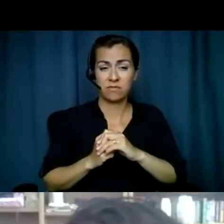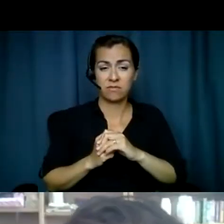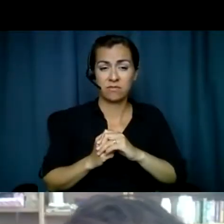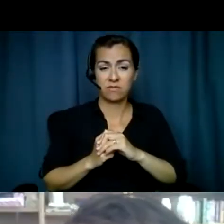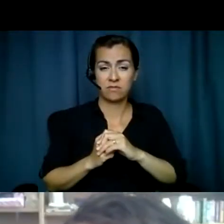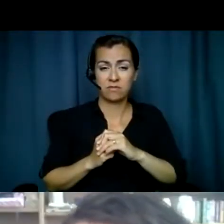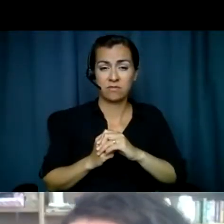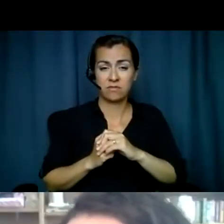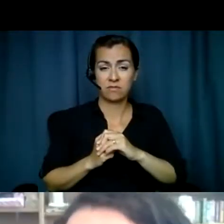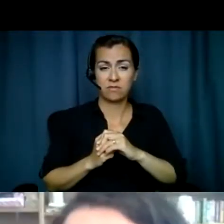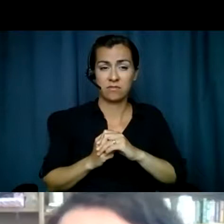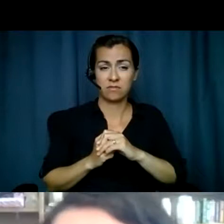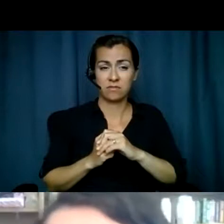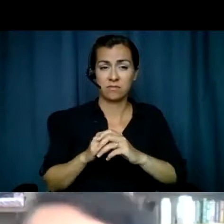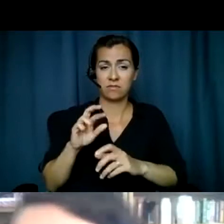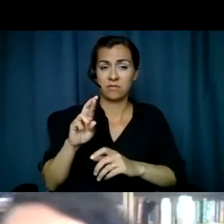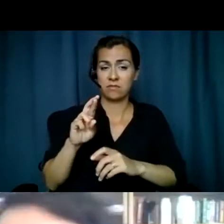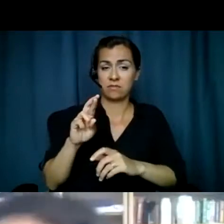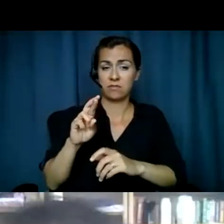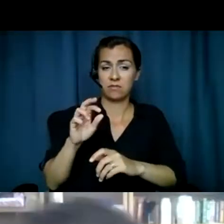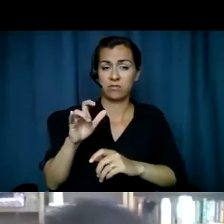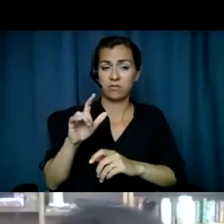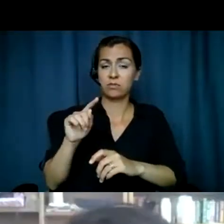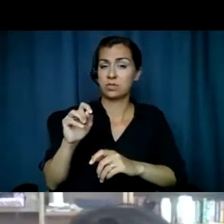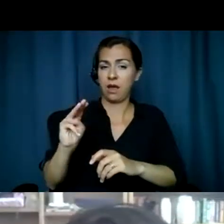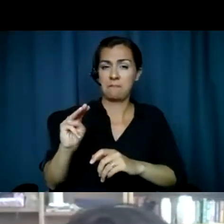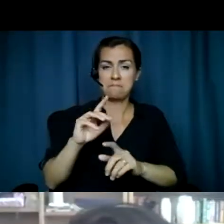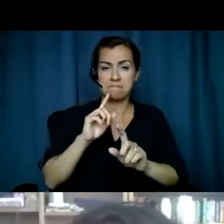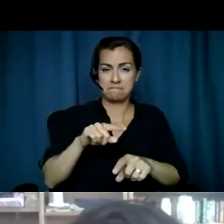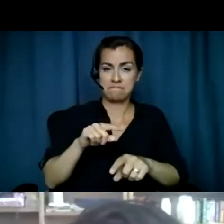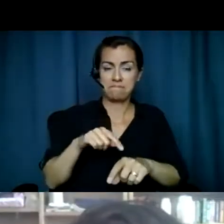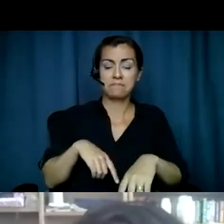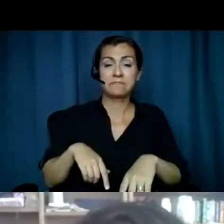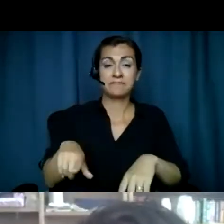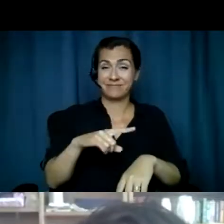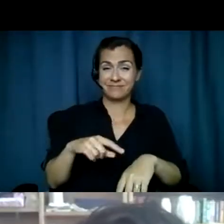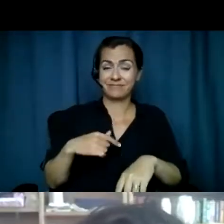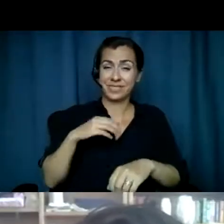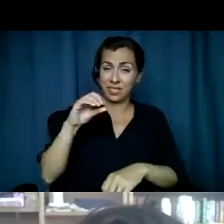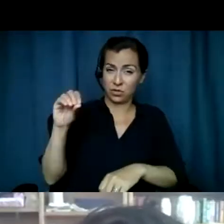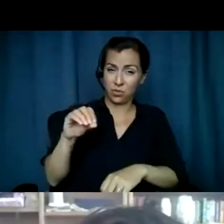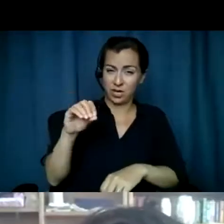we can get even more people with disabilities out to vote?